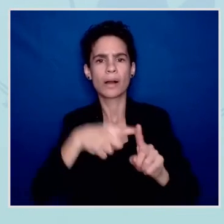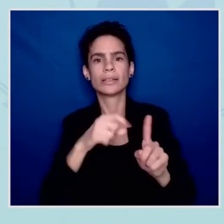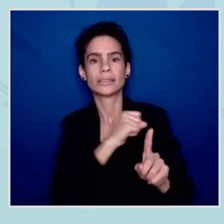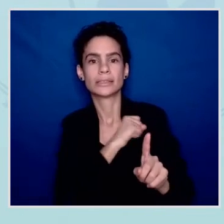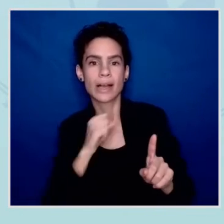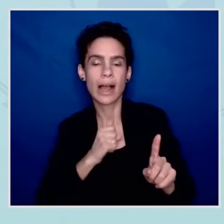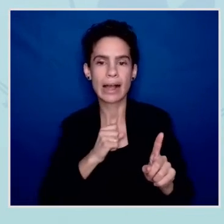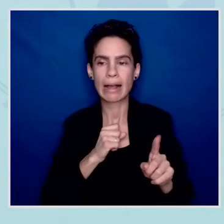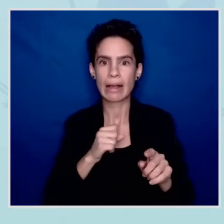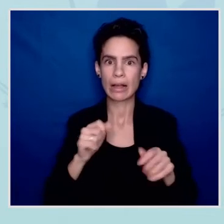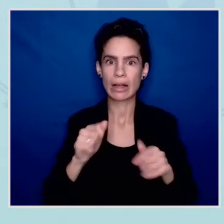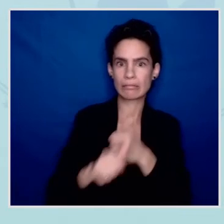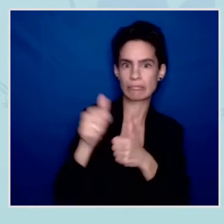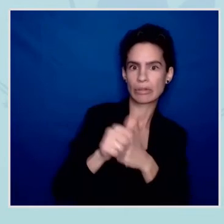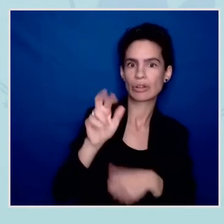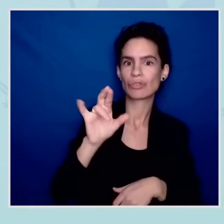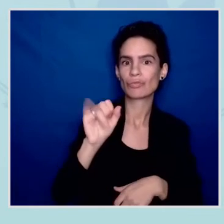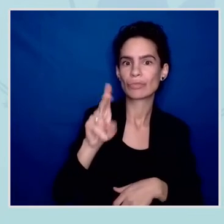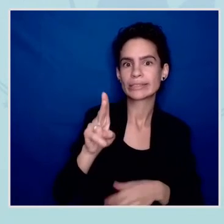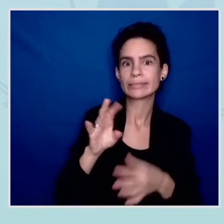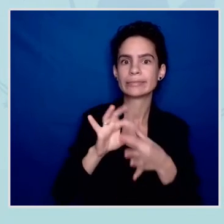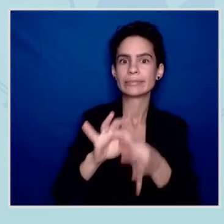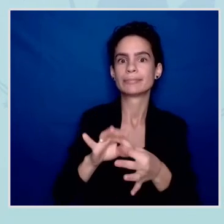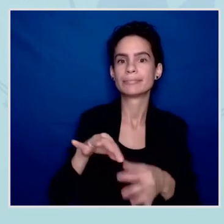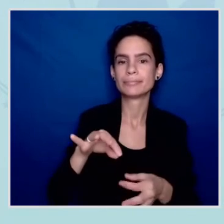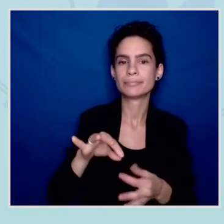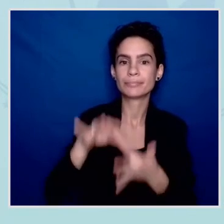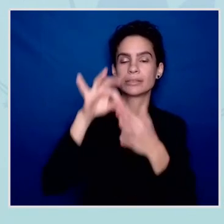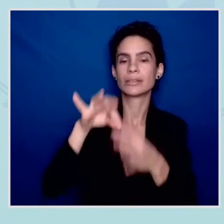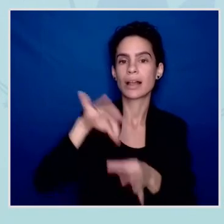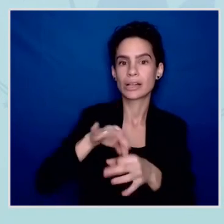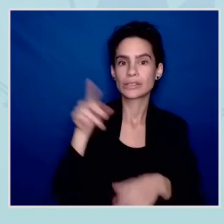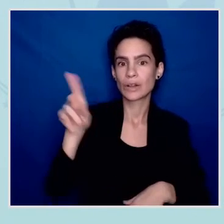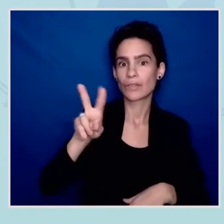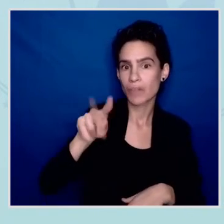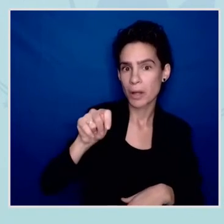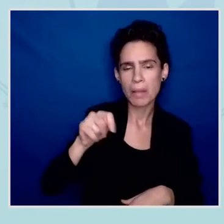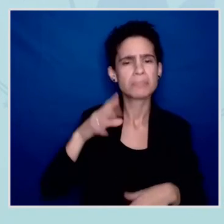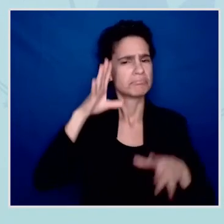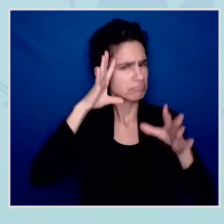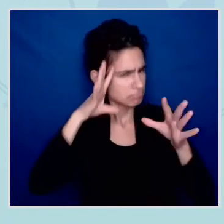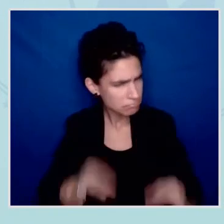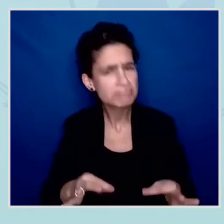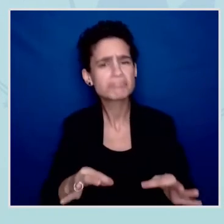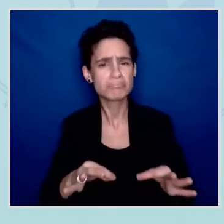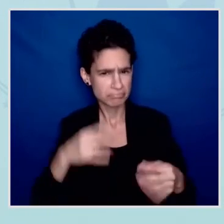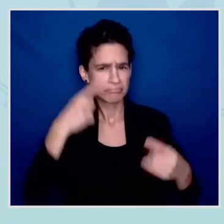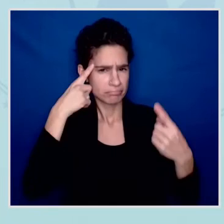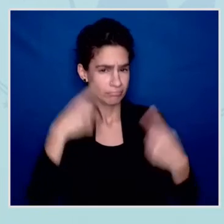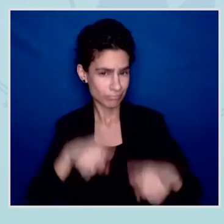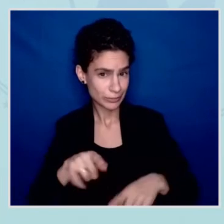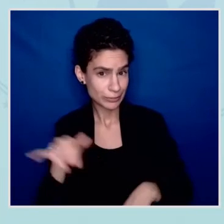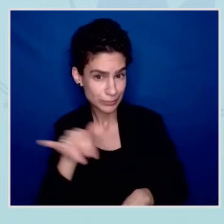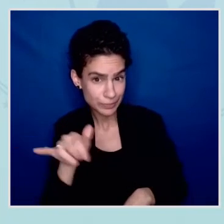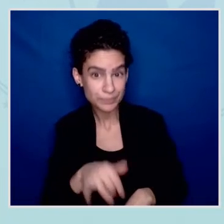AND I AGREED MATTER-OF-FACT